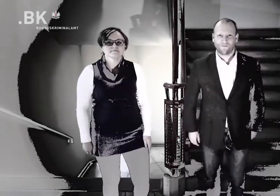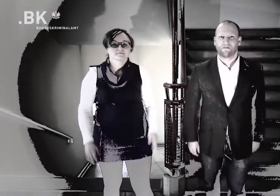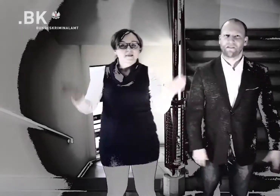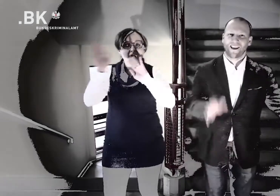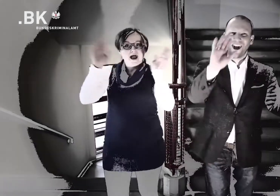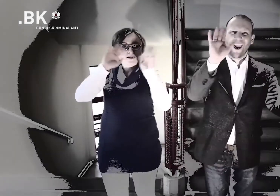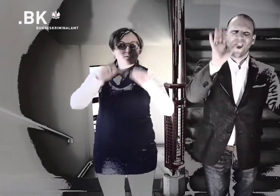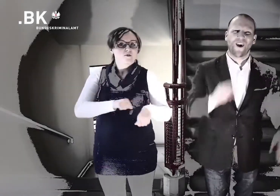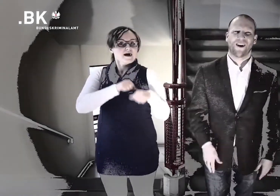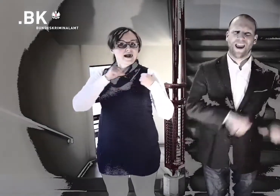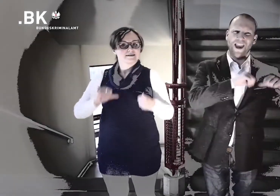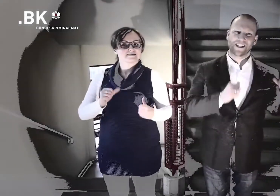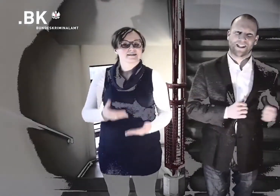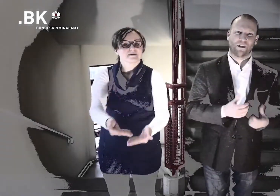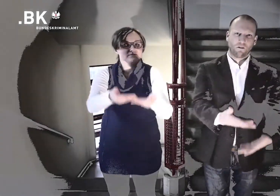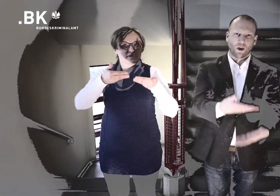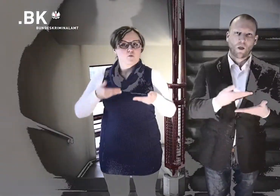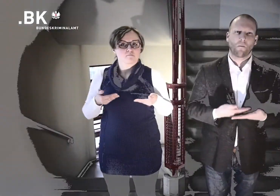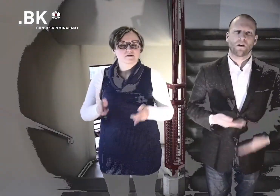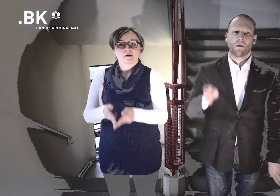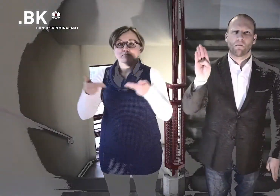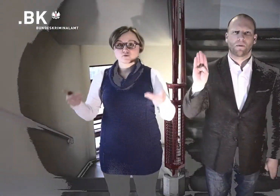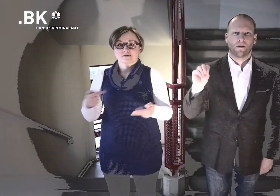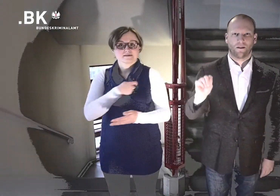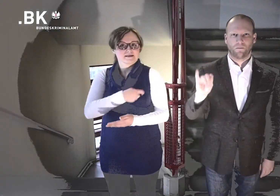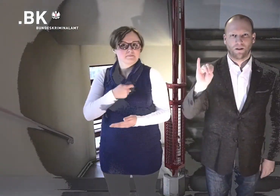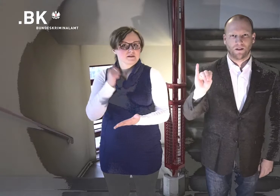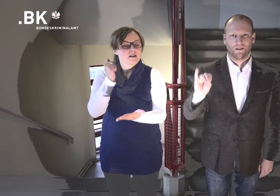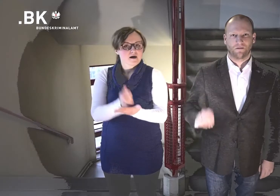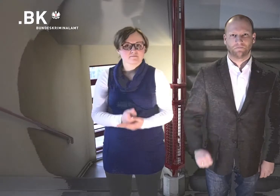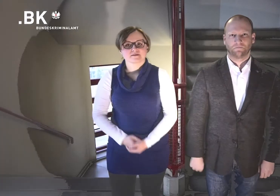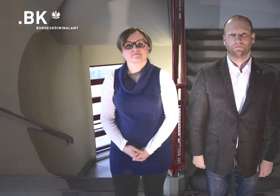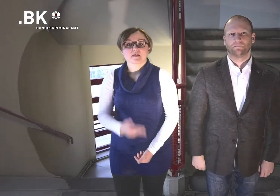Hello and welcome to the Federal Criminal Police Office.